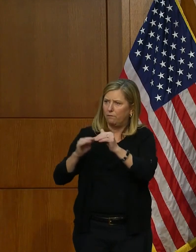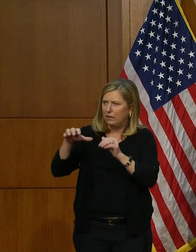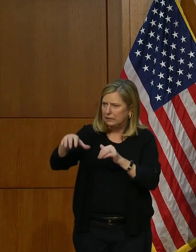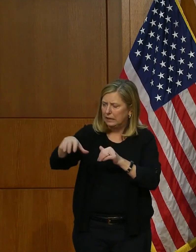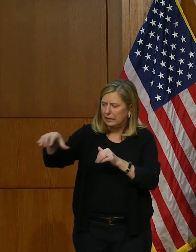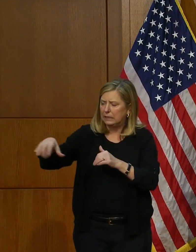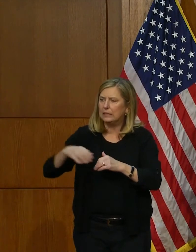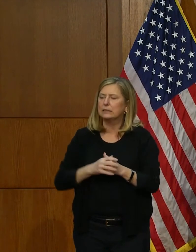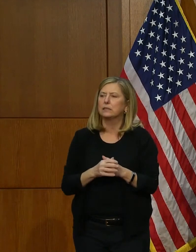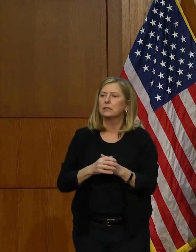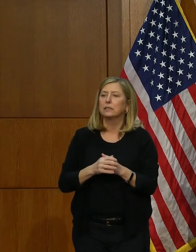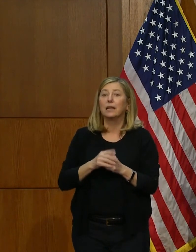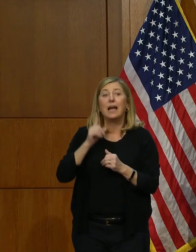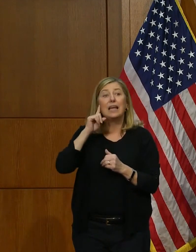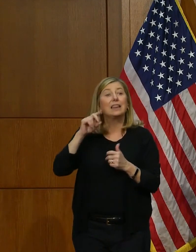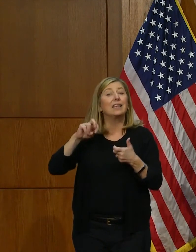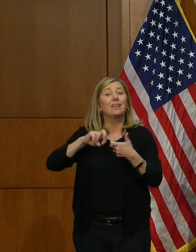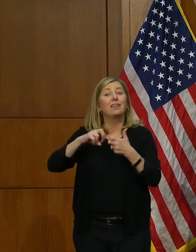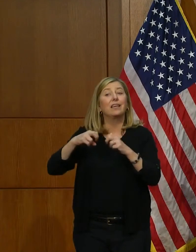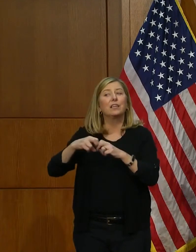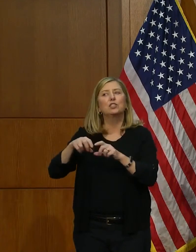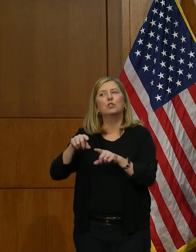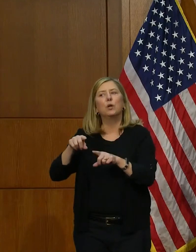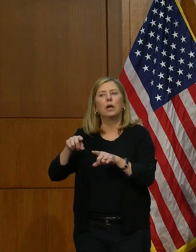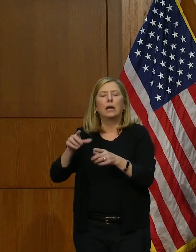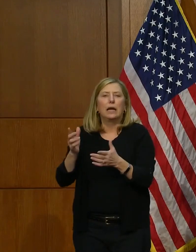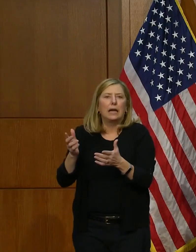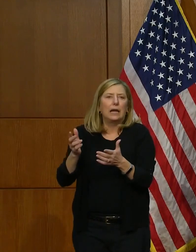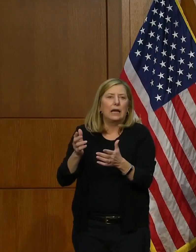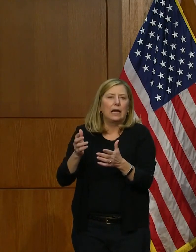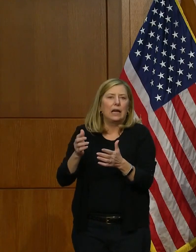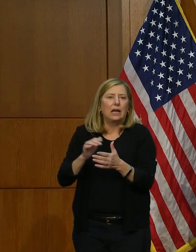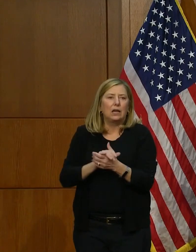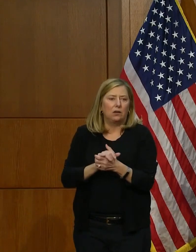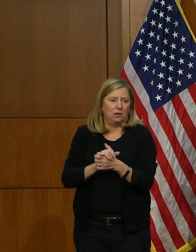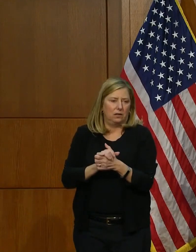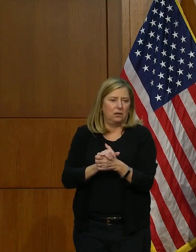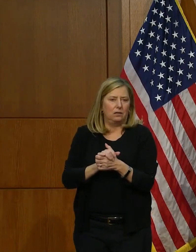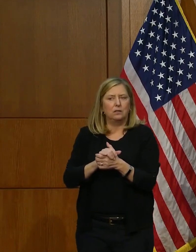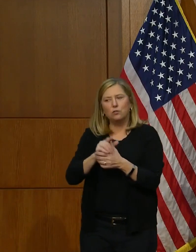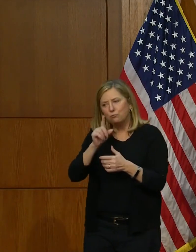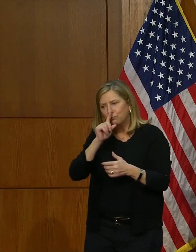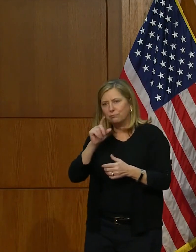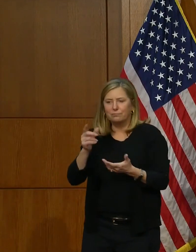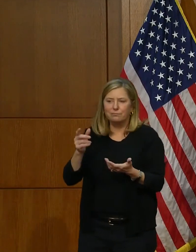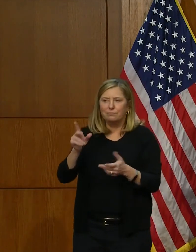TERM CARE FACILITIES, AND I THINK THAT THE ISSUE THERE IS